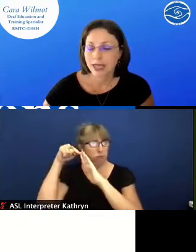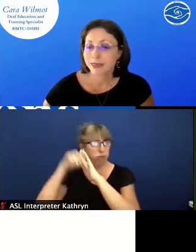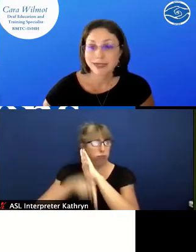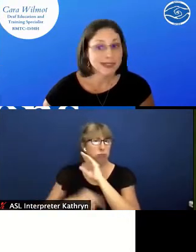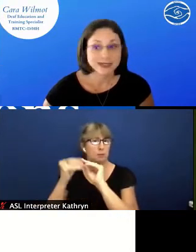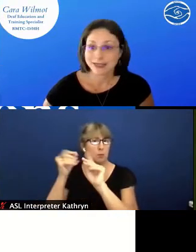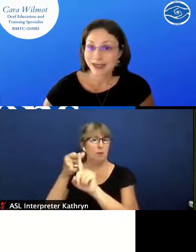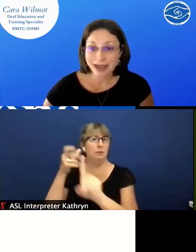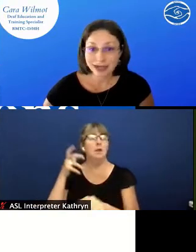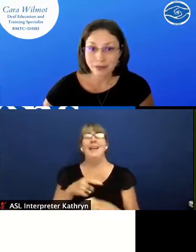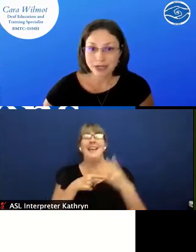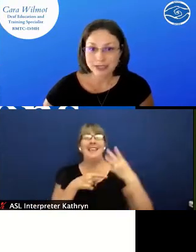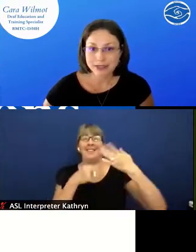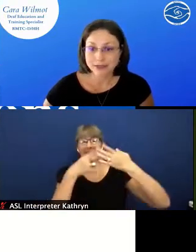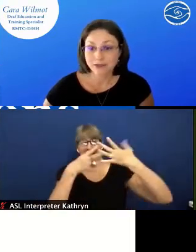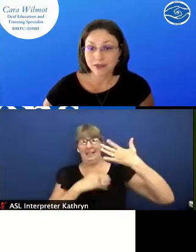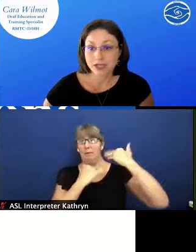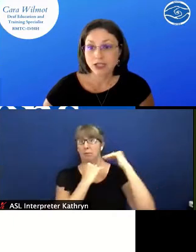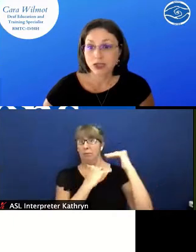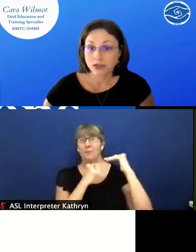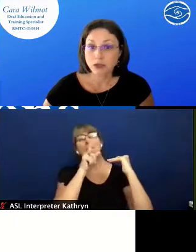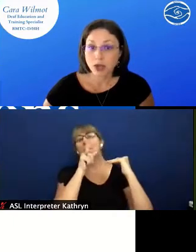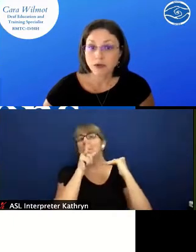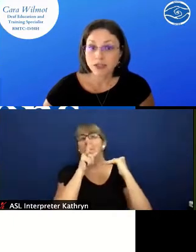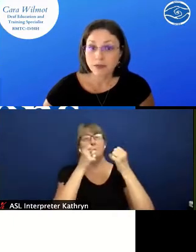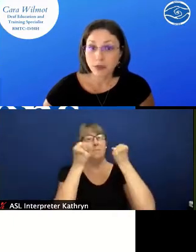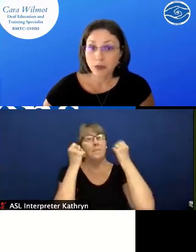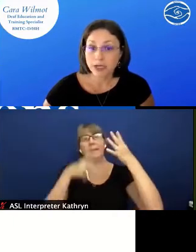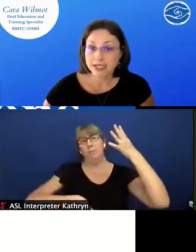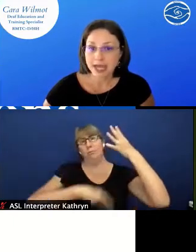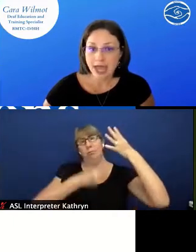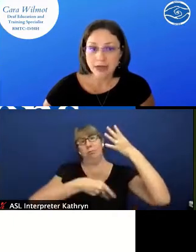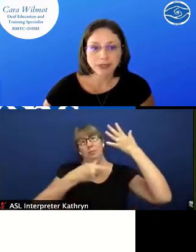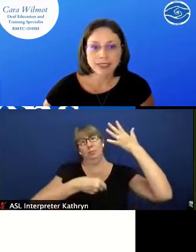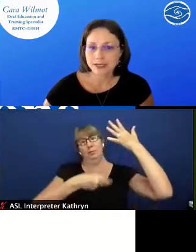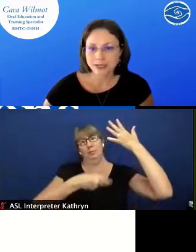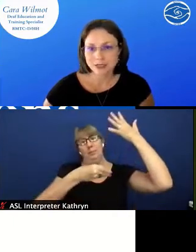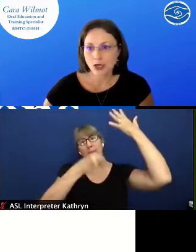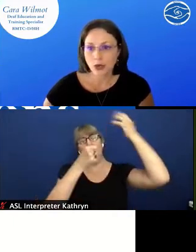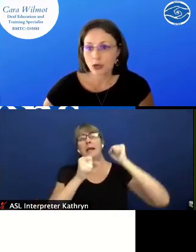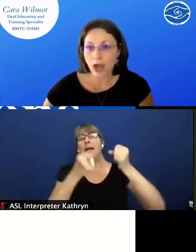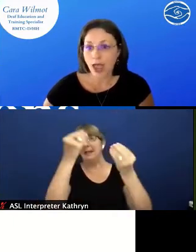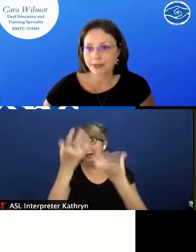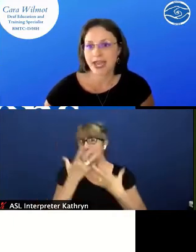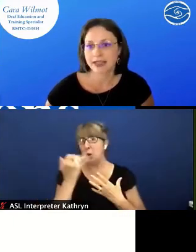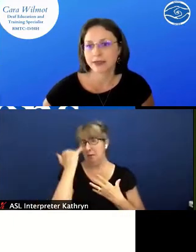This list is not comprehensive. So if you know if something that we need to add please let us know and we're happy to add them.